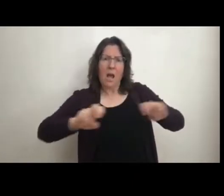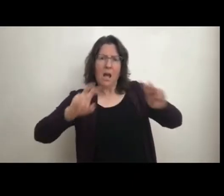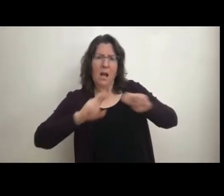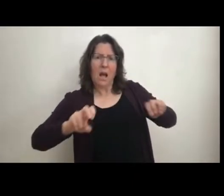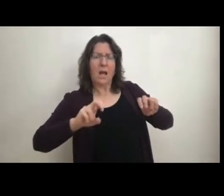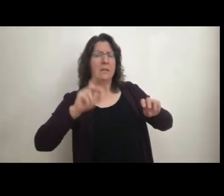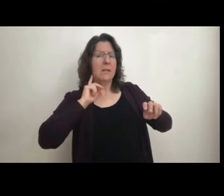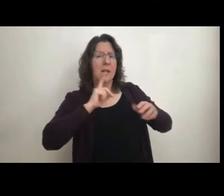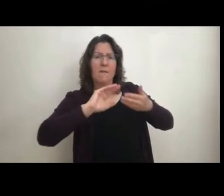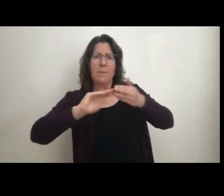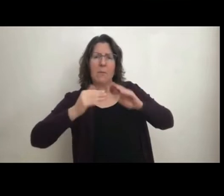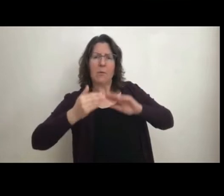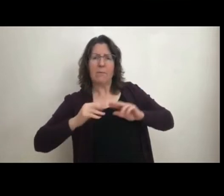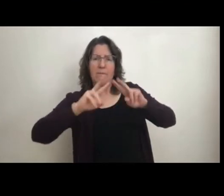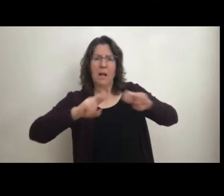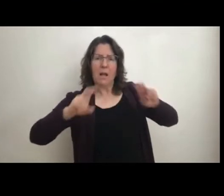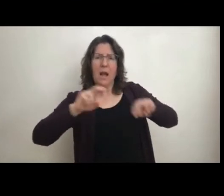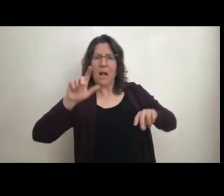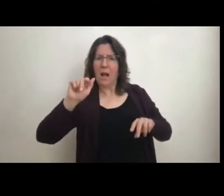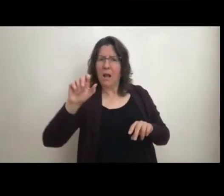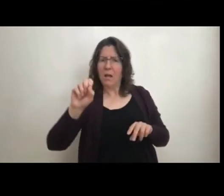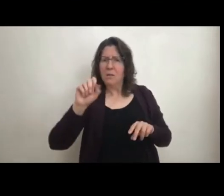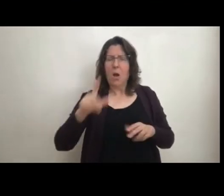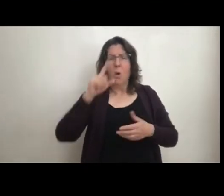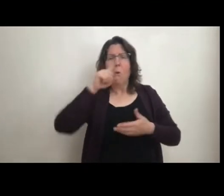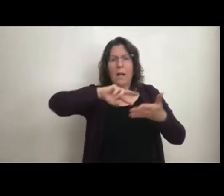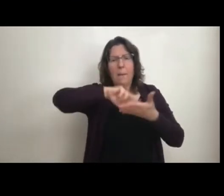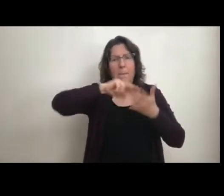Give them space to learn about and critique the deaf community and American Sign Language.